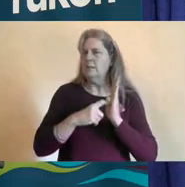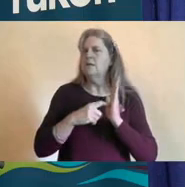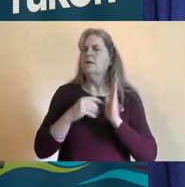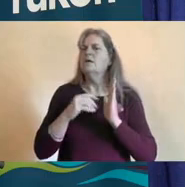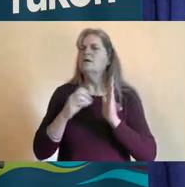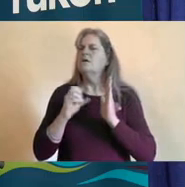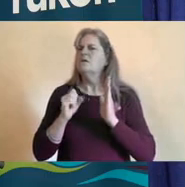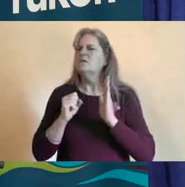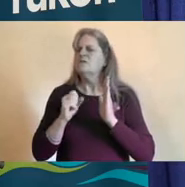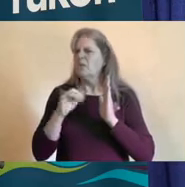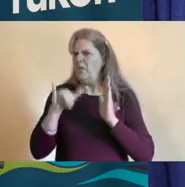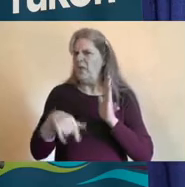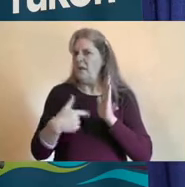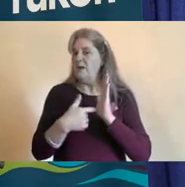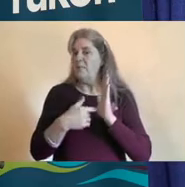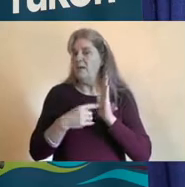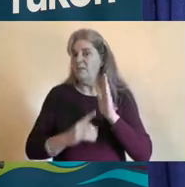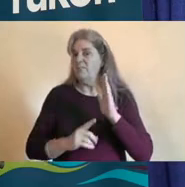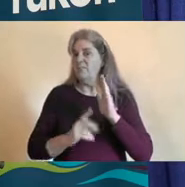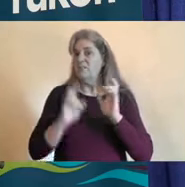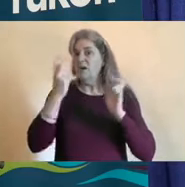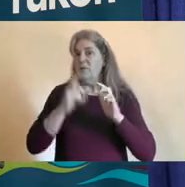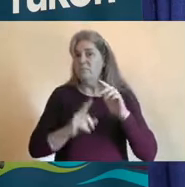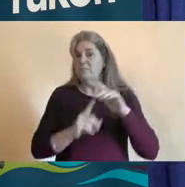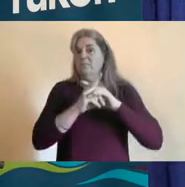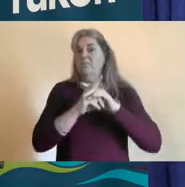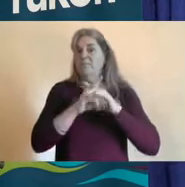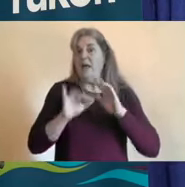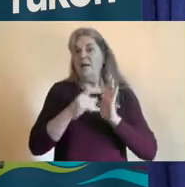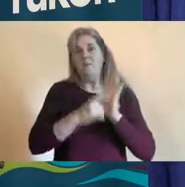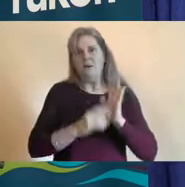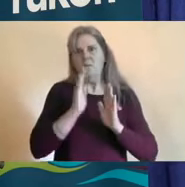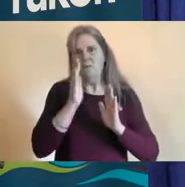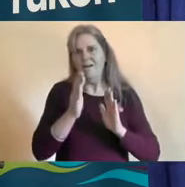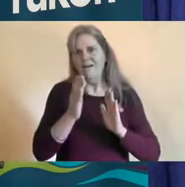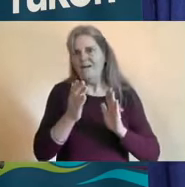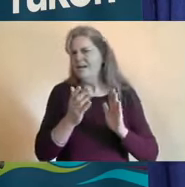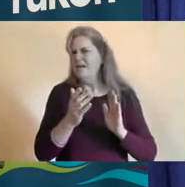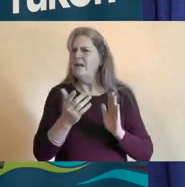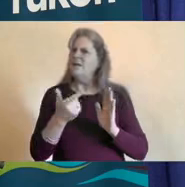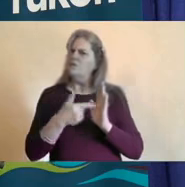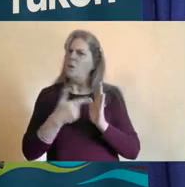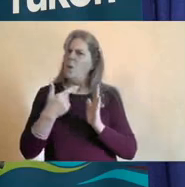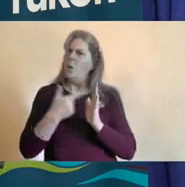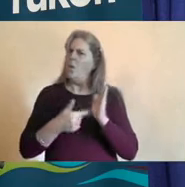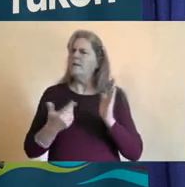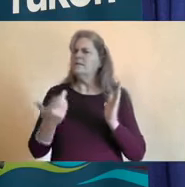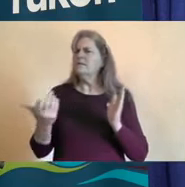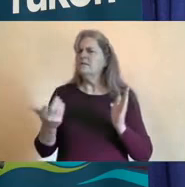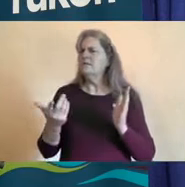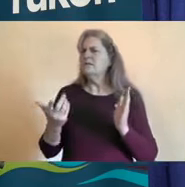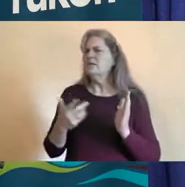That's something that could come up. And probably will. What kind of guarantees will be